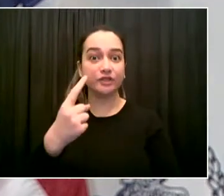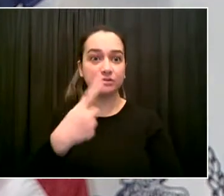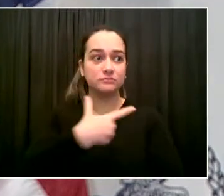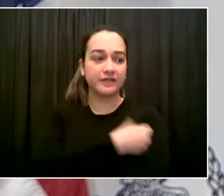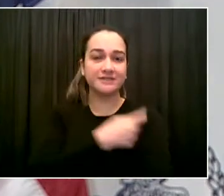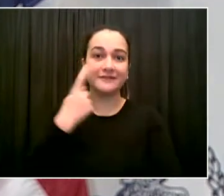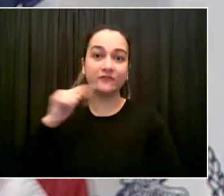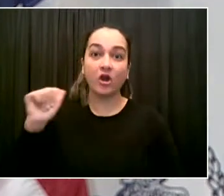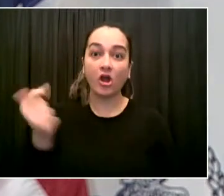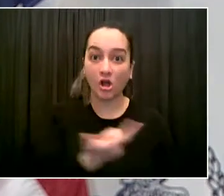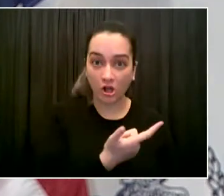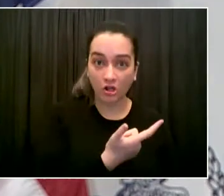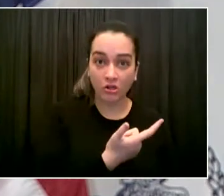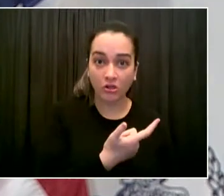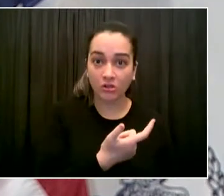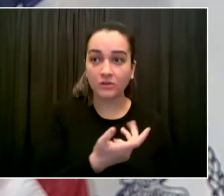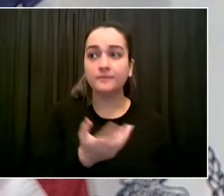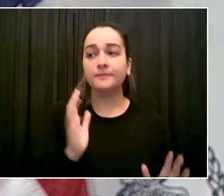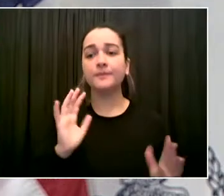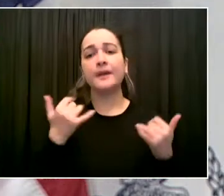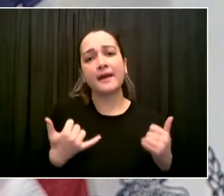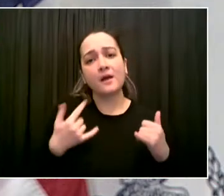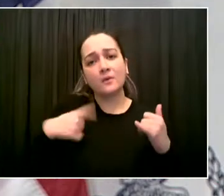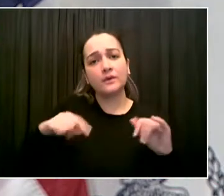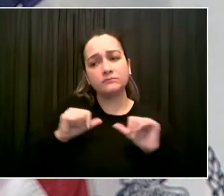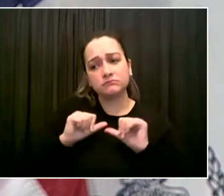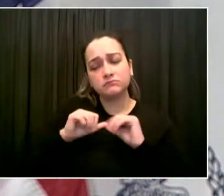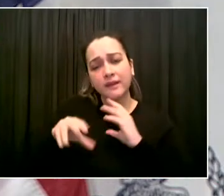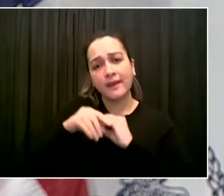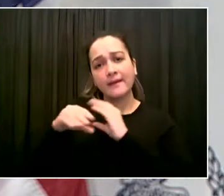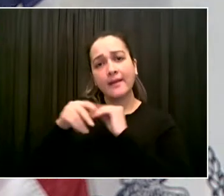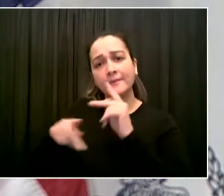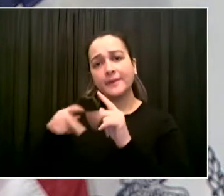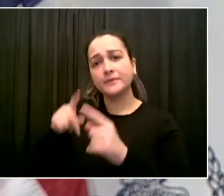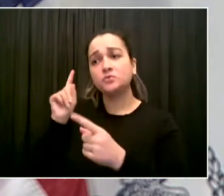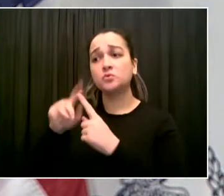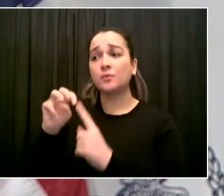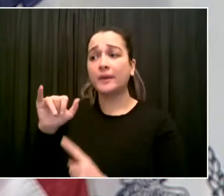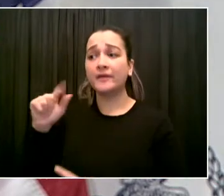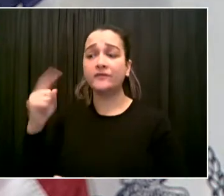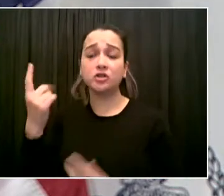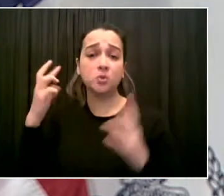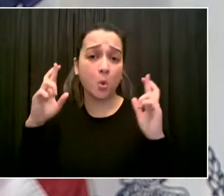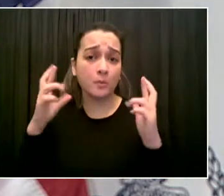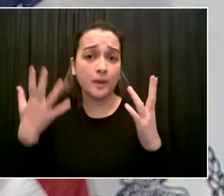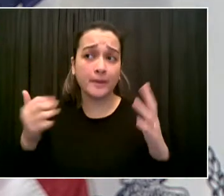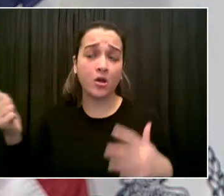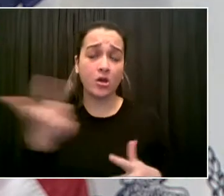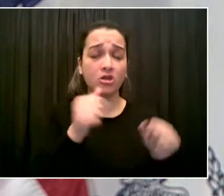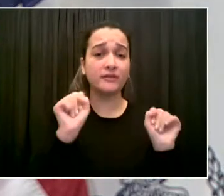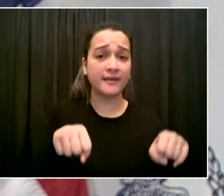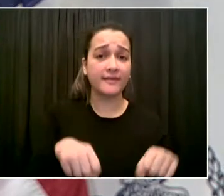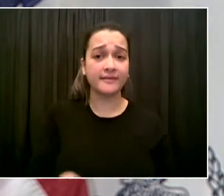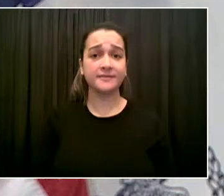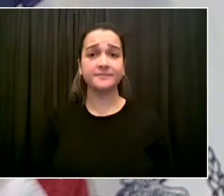MORE AND WE SHOULD OBVIOUSLY IN C CULEDED FOLKS WHO WE RELY ON THE MOST AND ARE THE MOST VULNERABLELE.